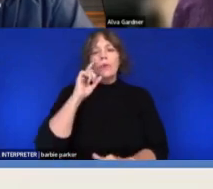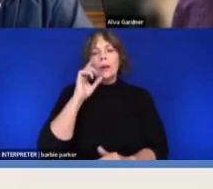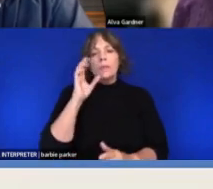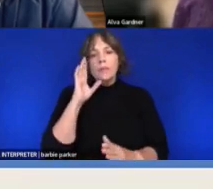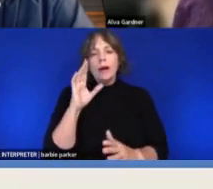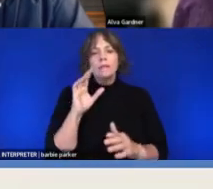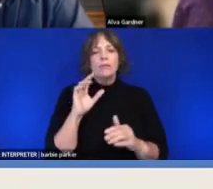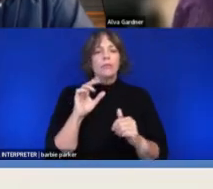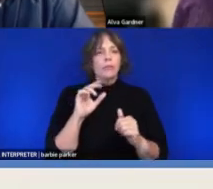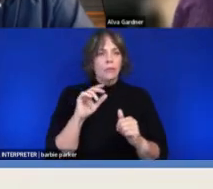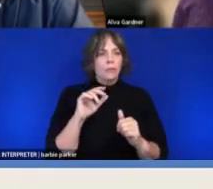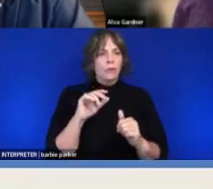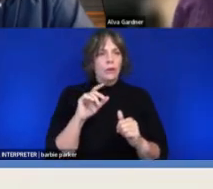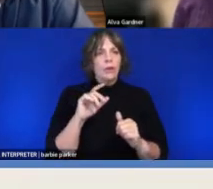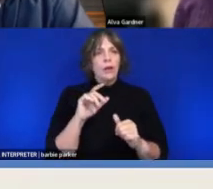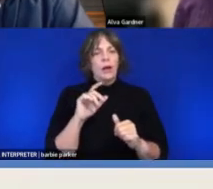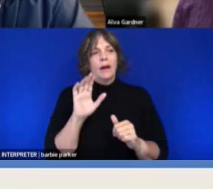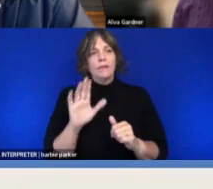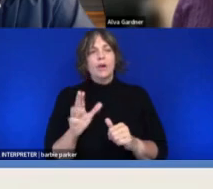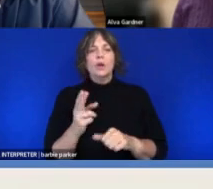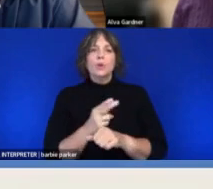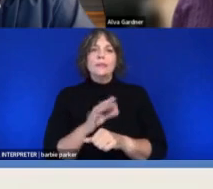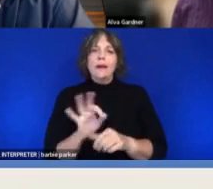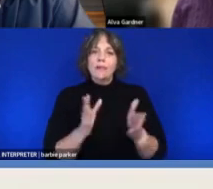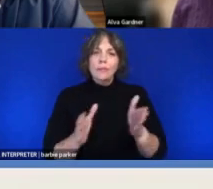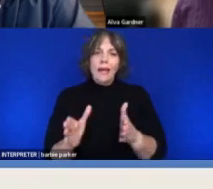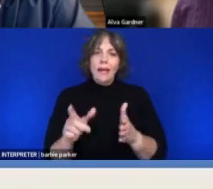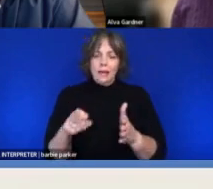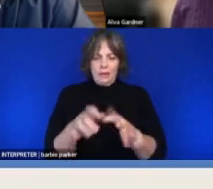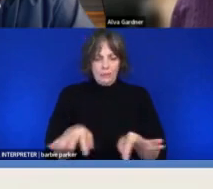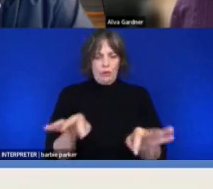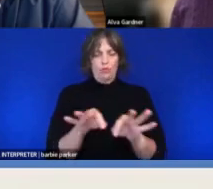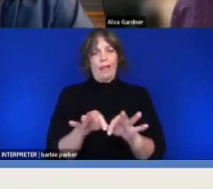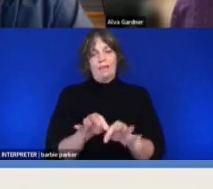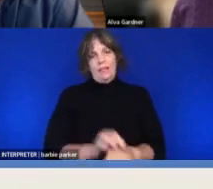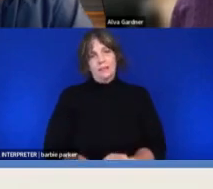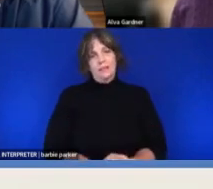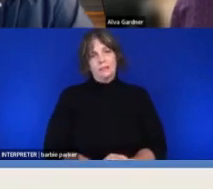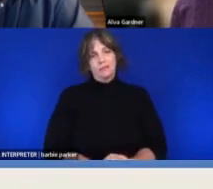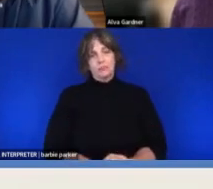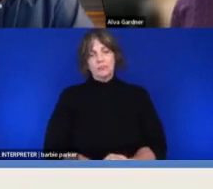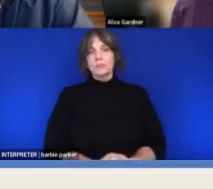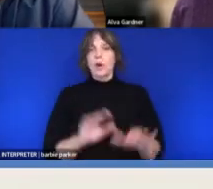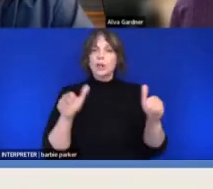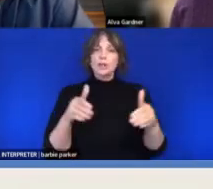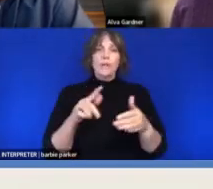plan. That means it needs to be relevant, okay, it needs to focus on exactly what Alva said,